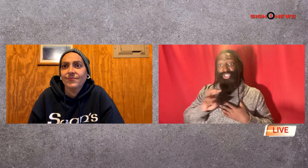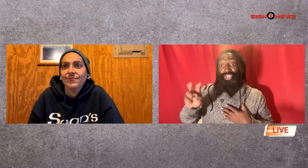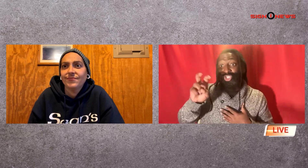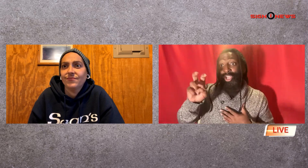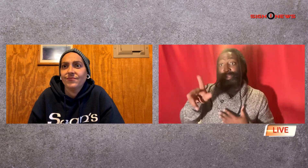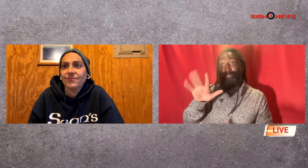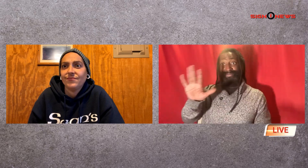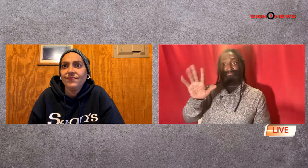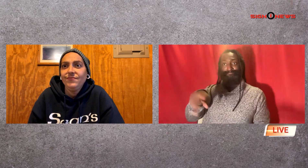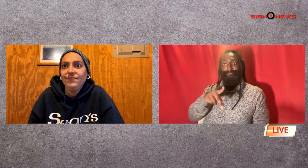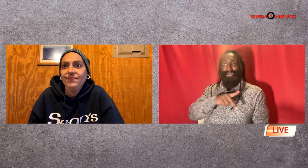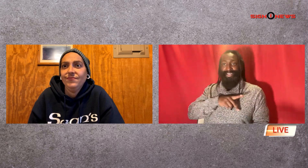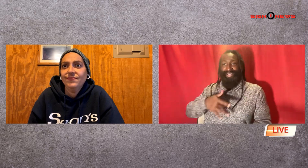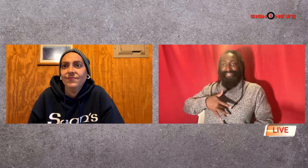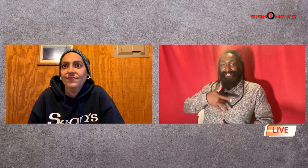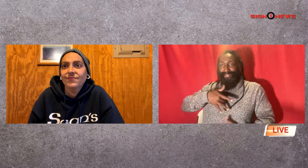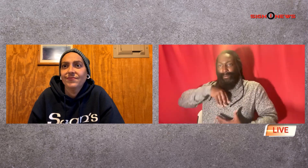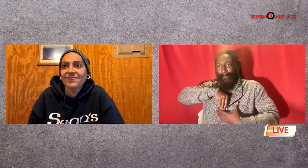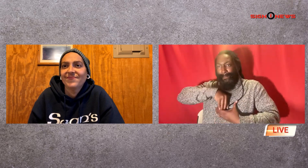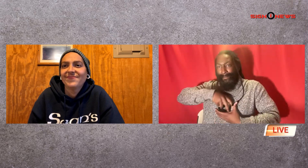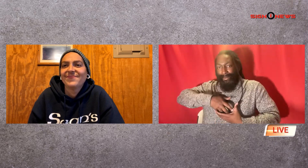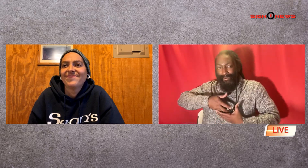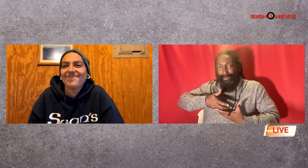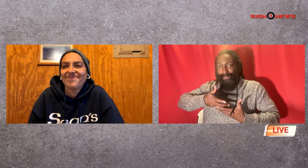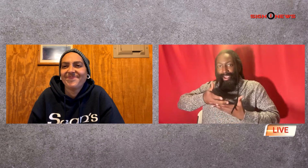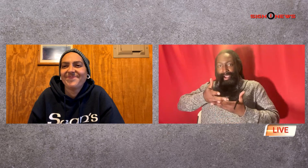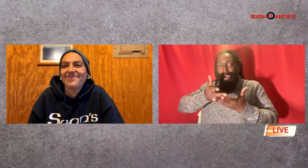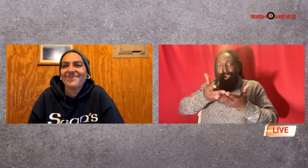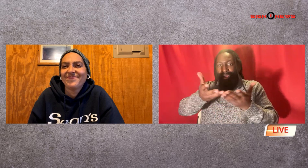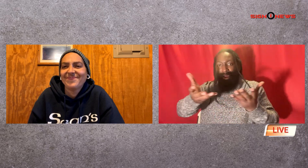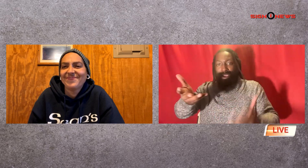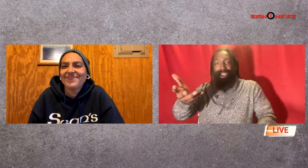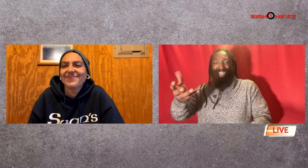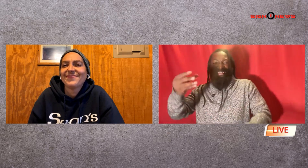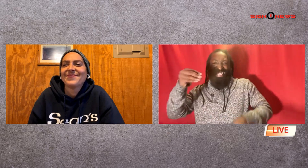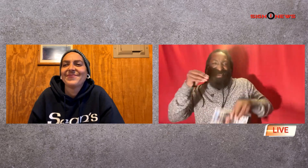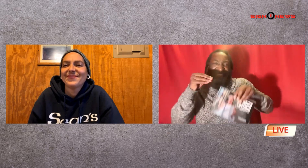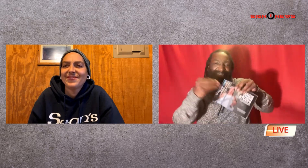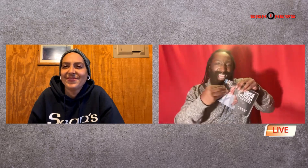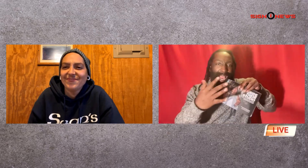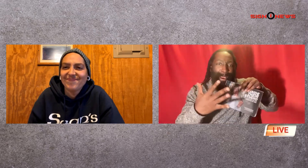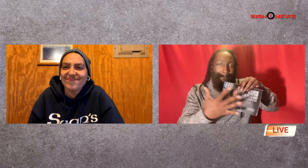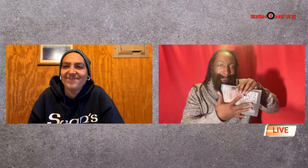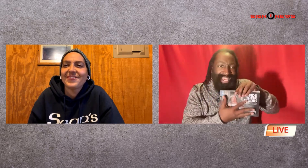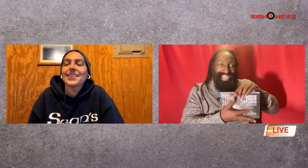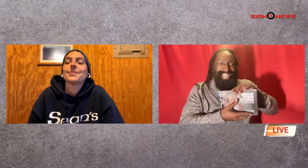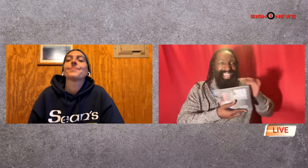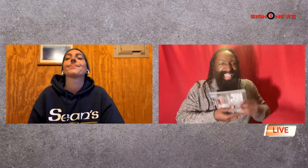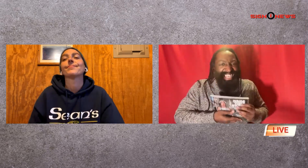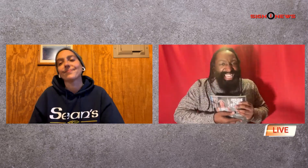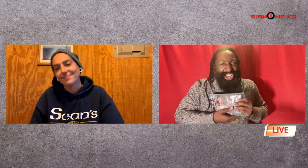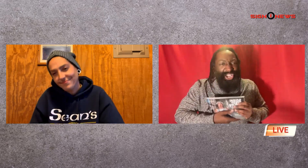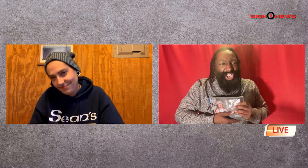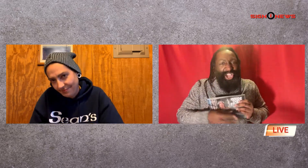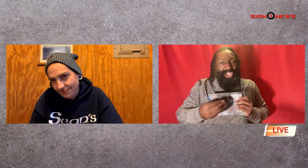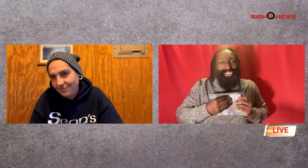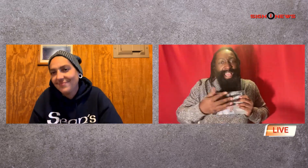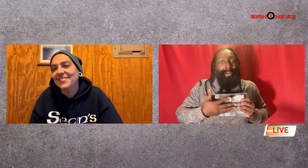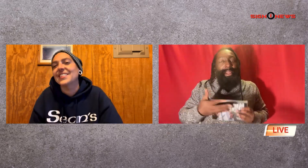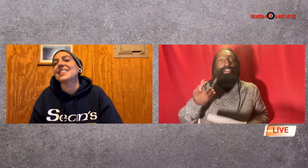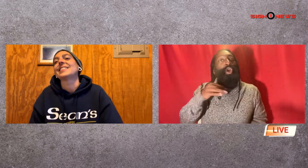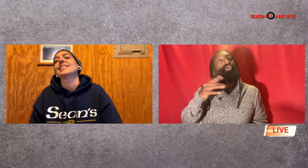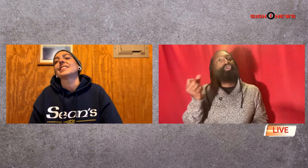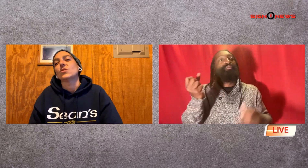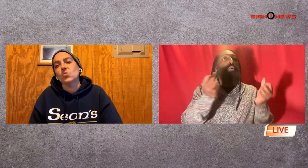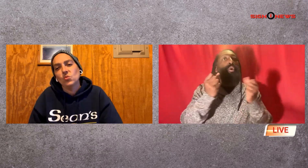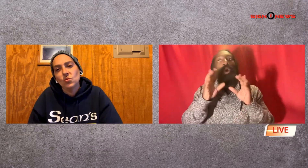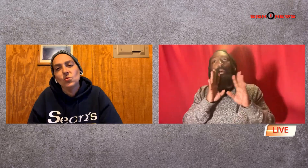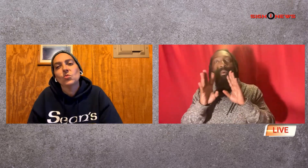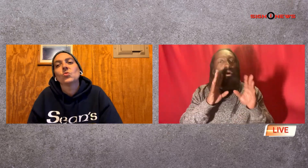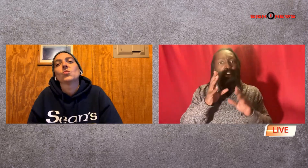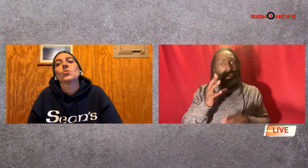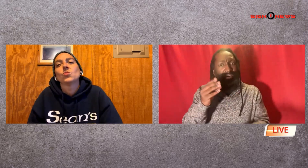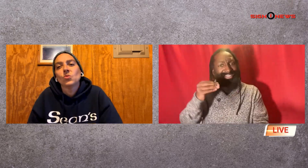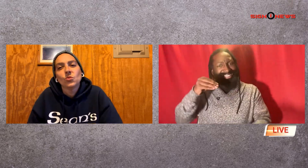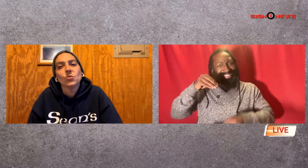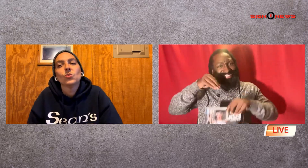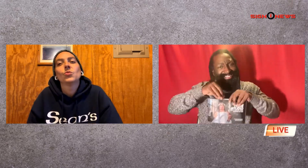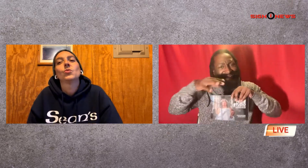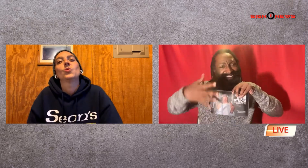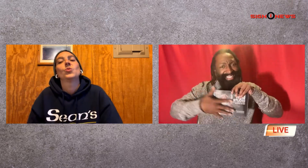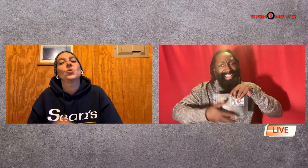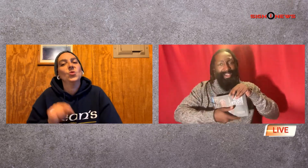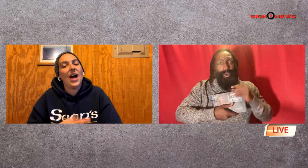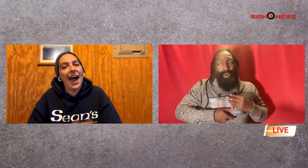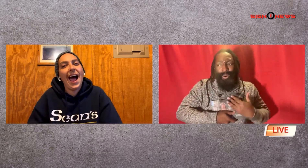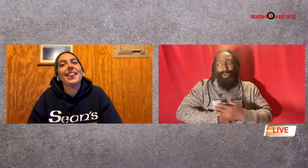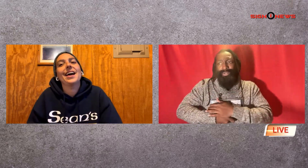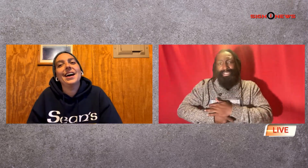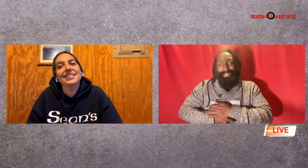inspirations different personal journeys and we put it all out there inside this book there